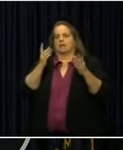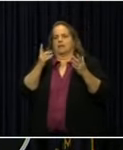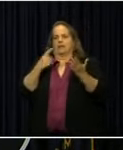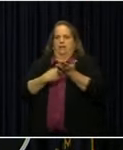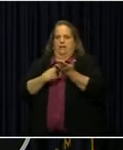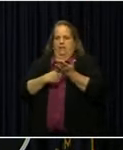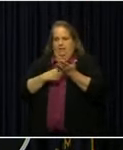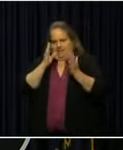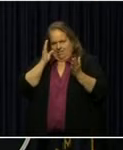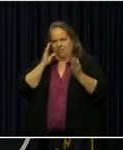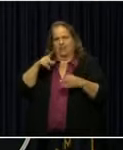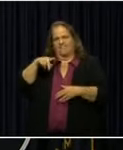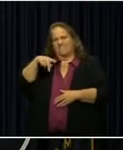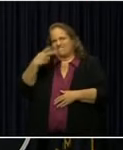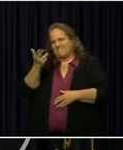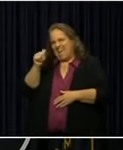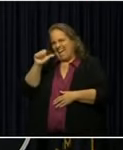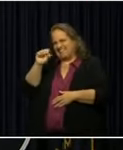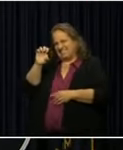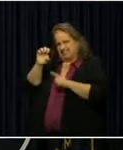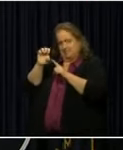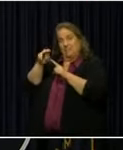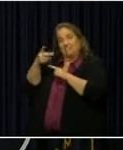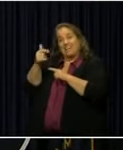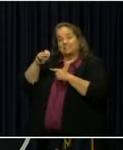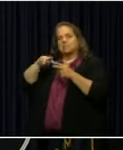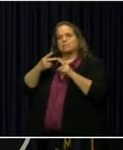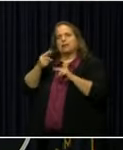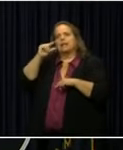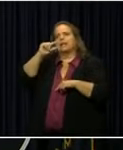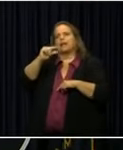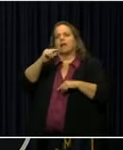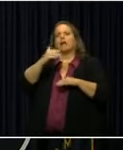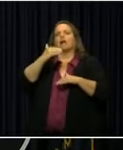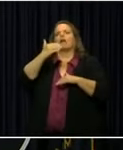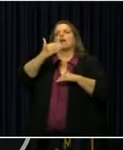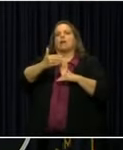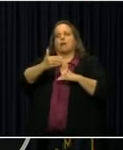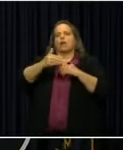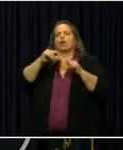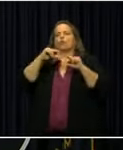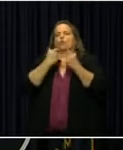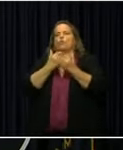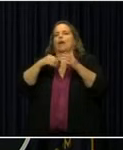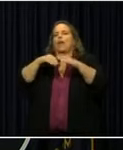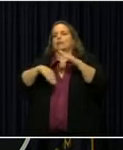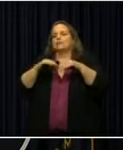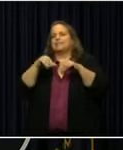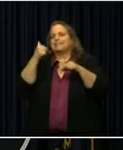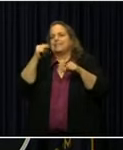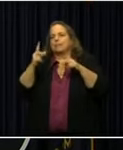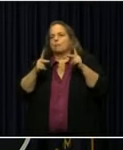NUMBER ONE, WHAT THEY'RE LOOKING